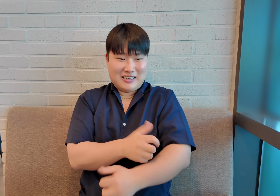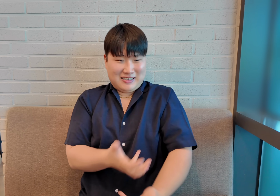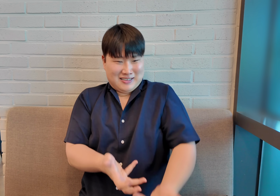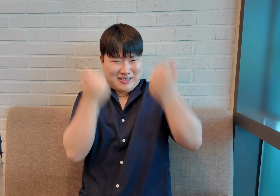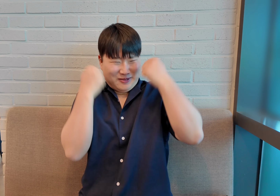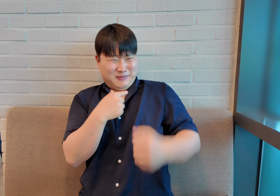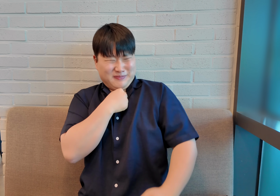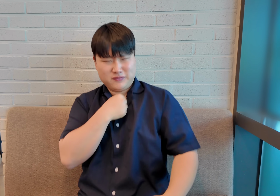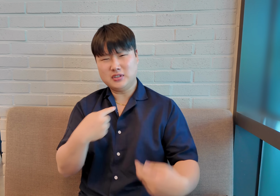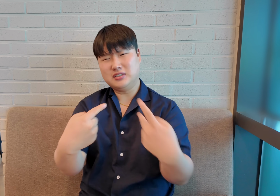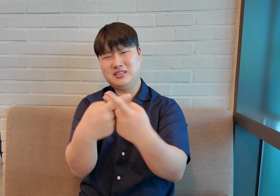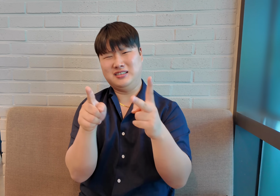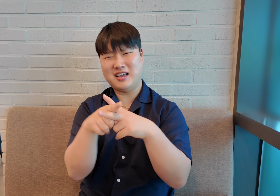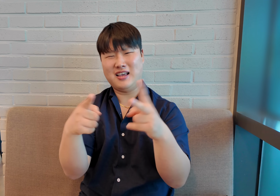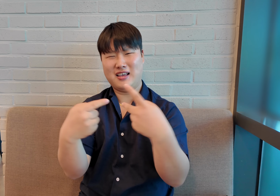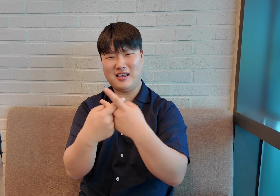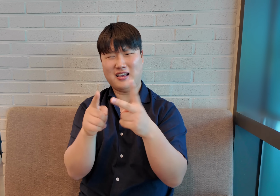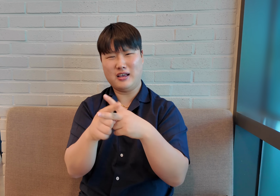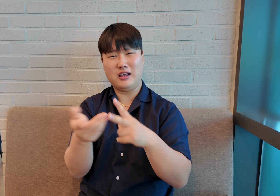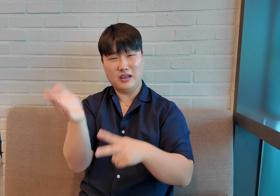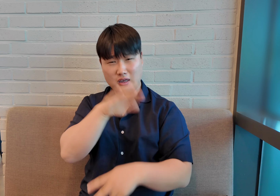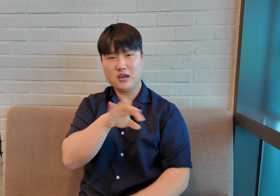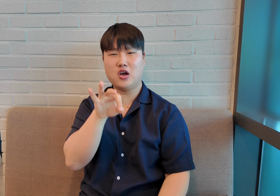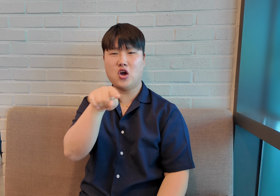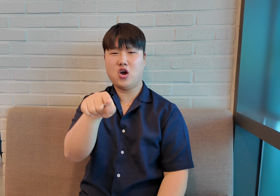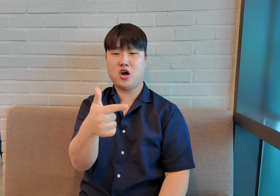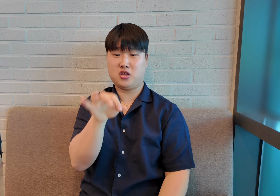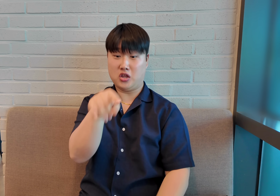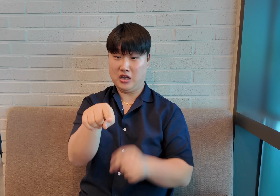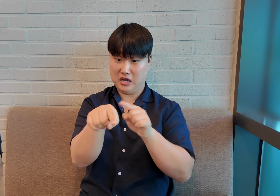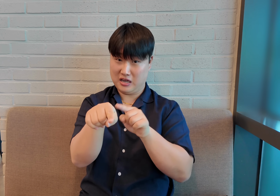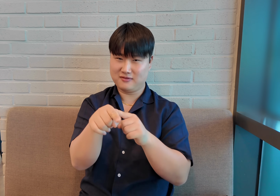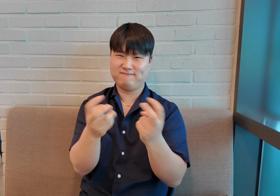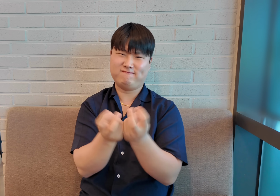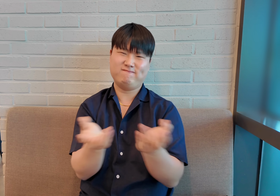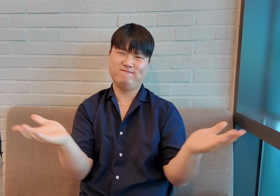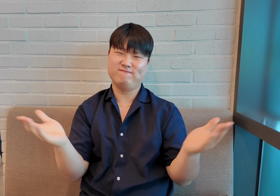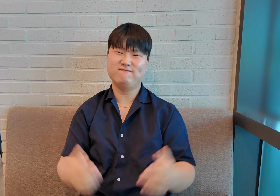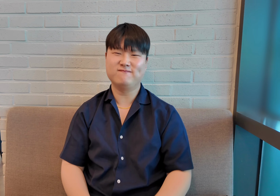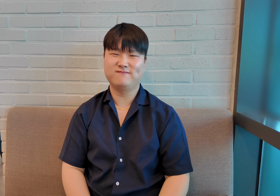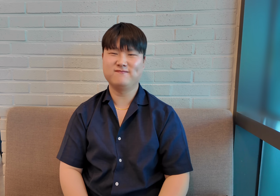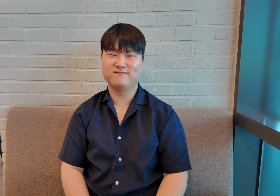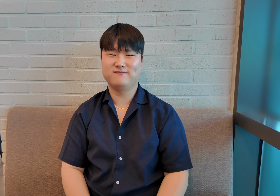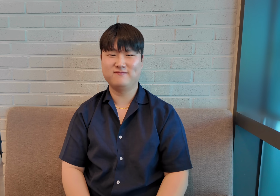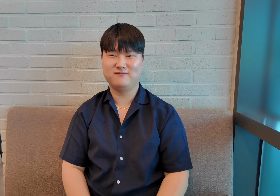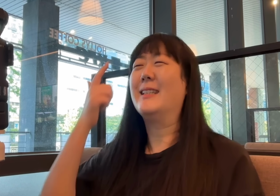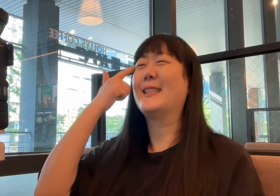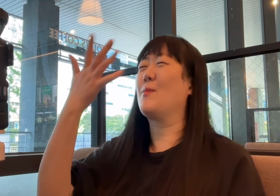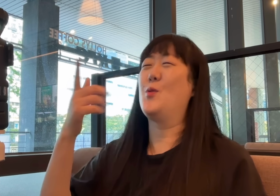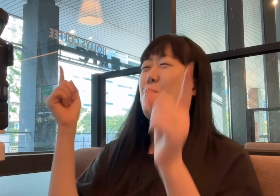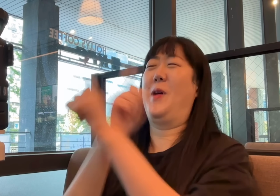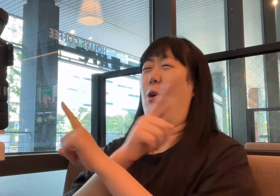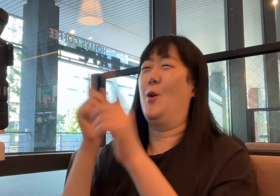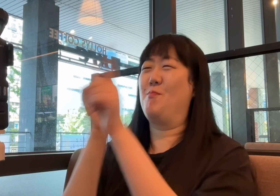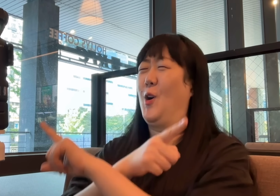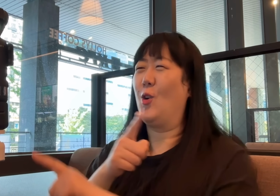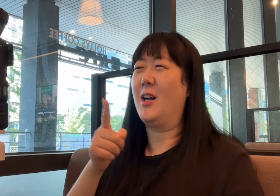master it. I understand the feeling of wanting to do it, but there is nothing you can do about language! I'll change the question!